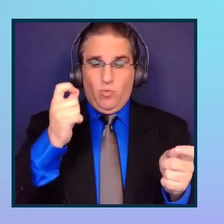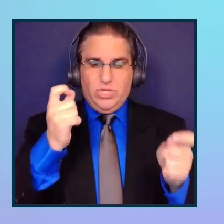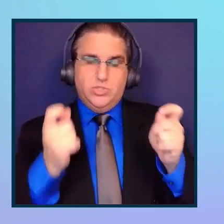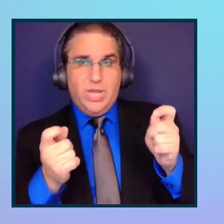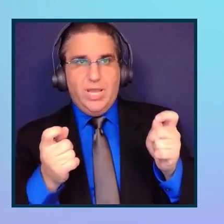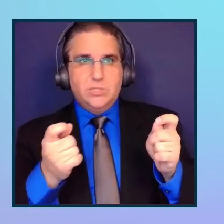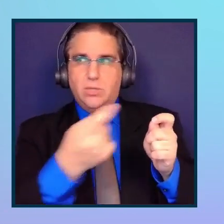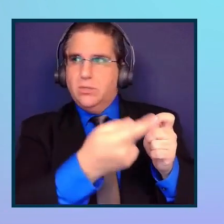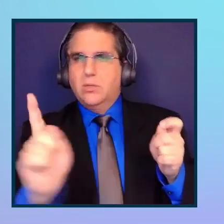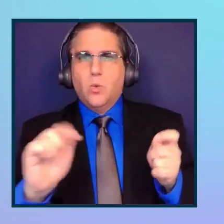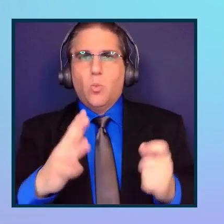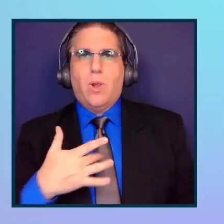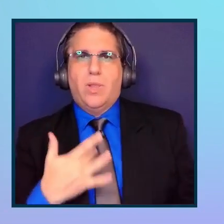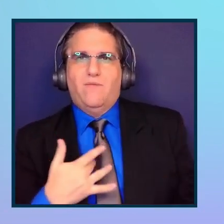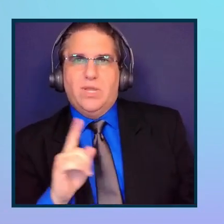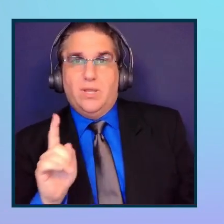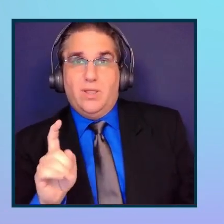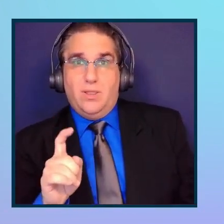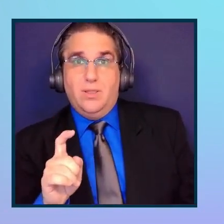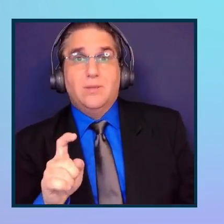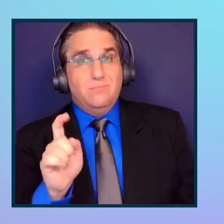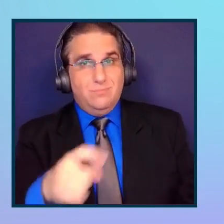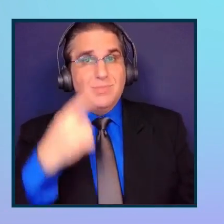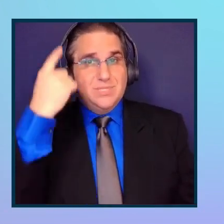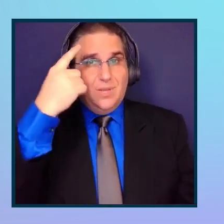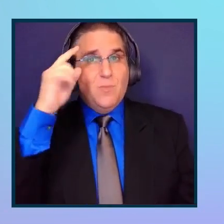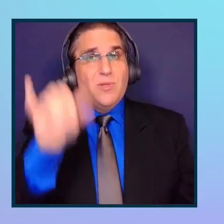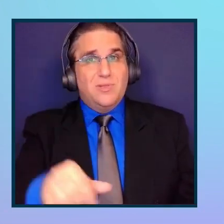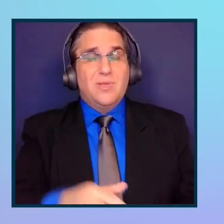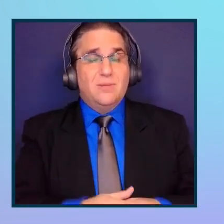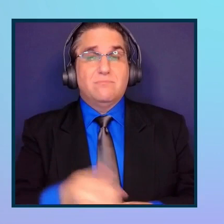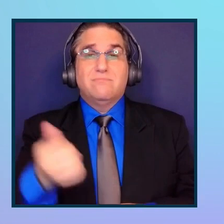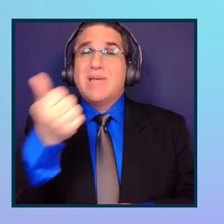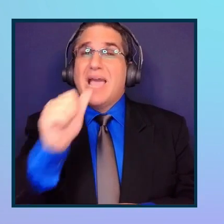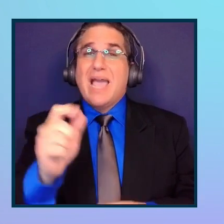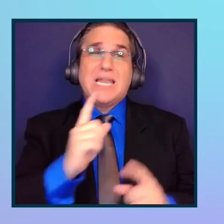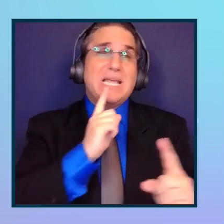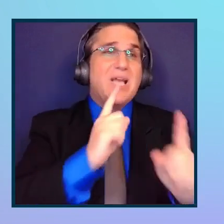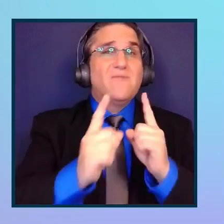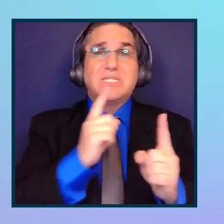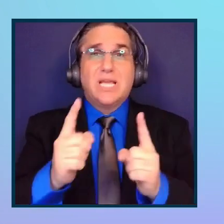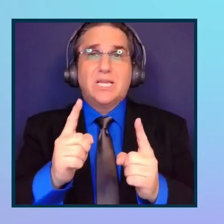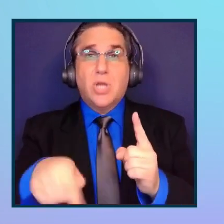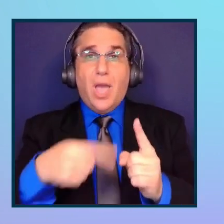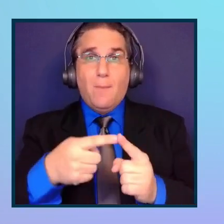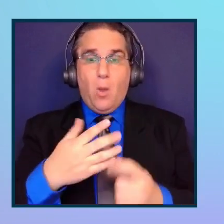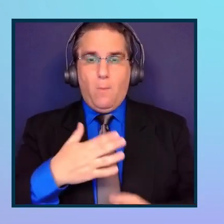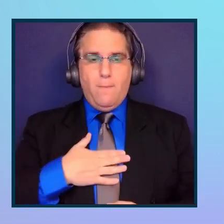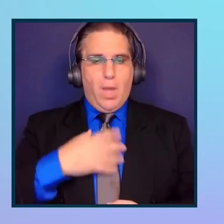Because the conversation isn't about what you think the conversation's about, the conversation is almost always about status.